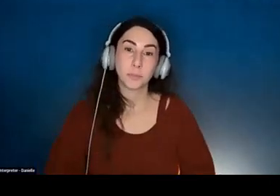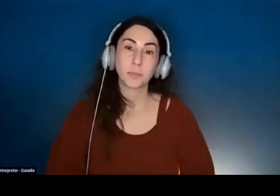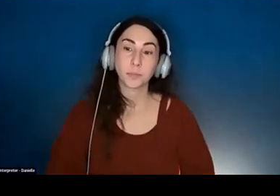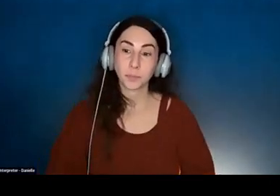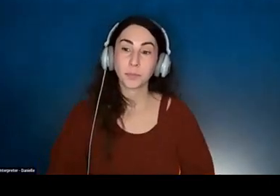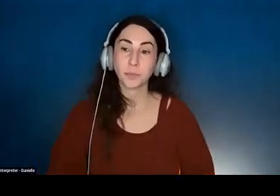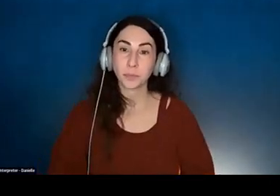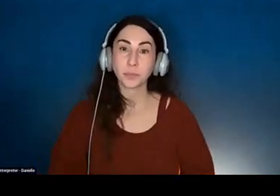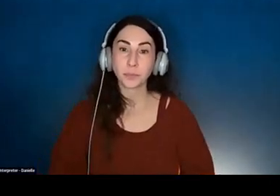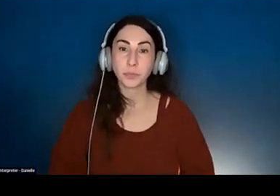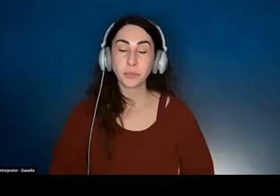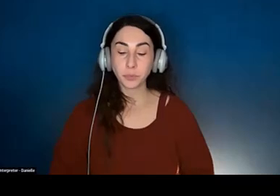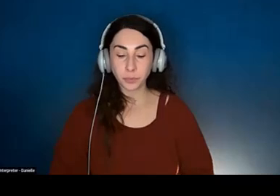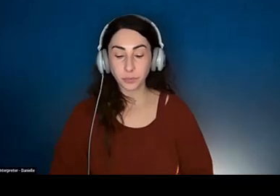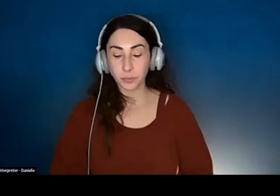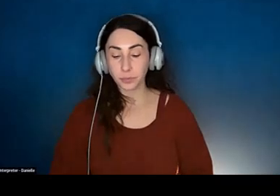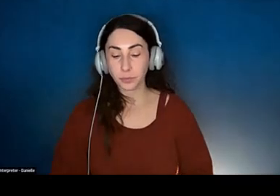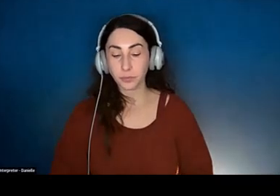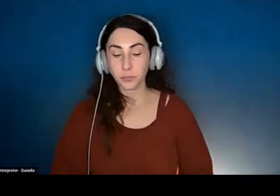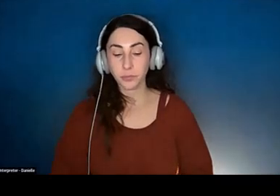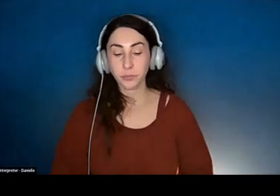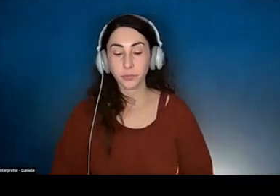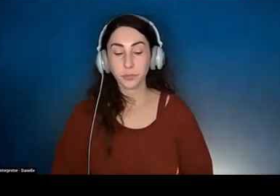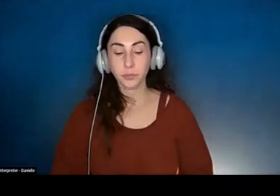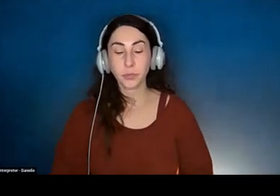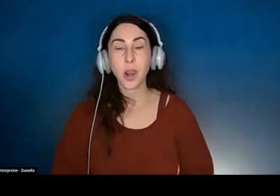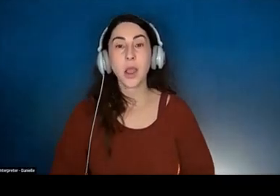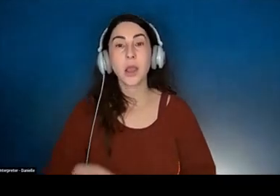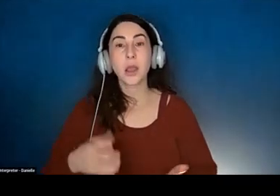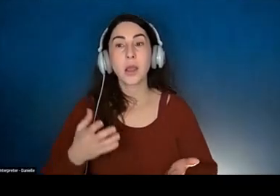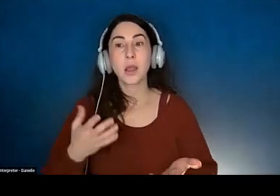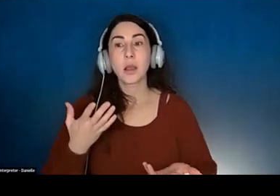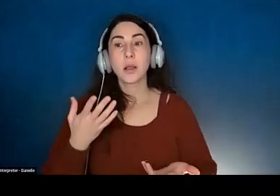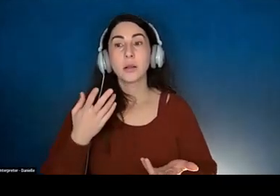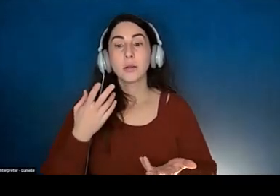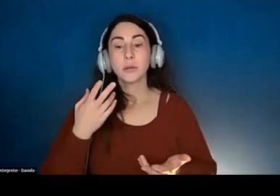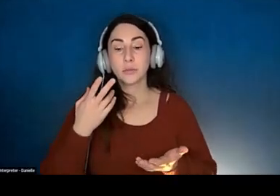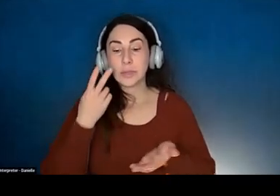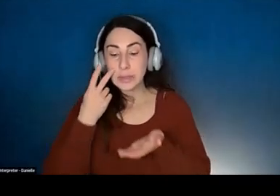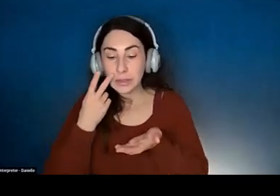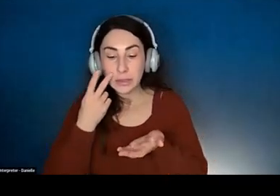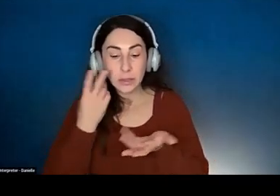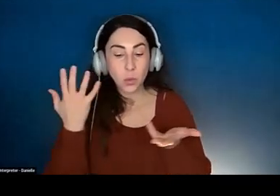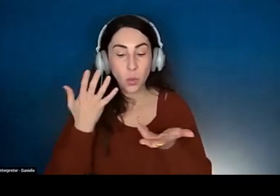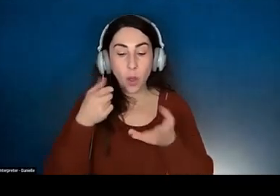what type of devices the individual maybe already is accessing in attempts to try to leverage and